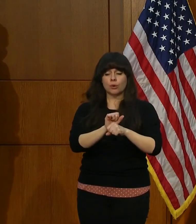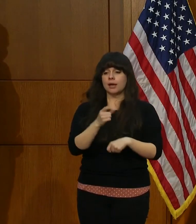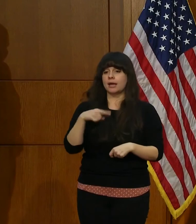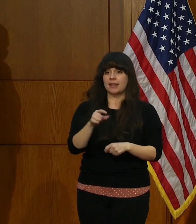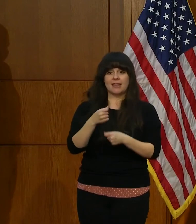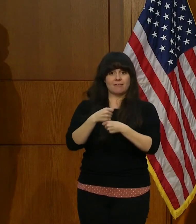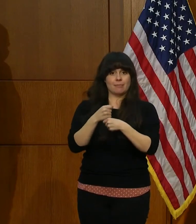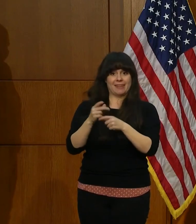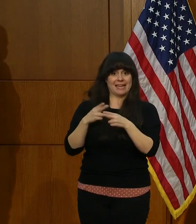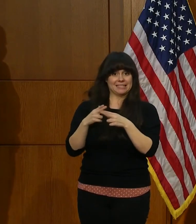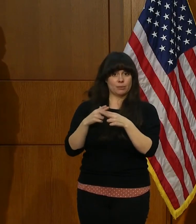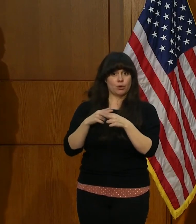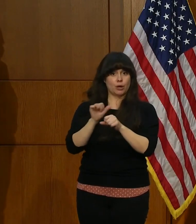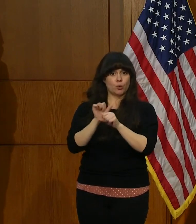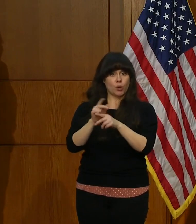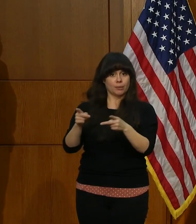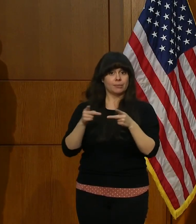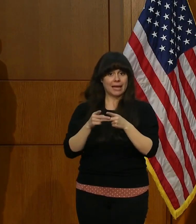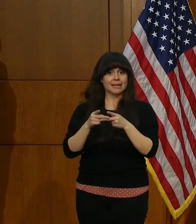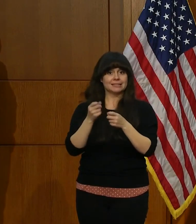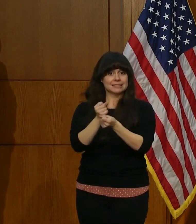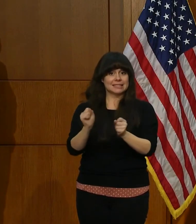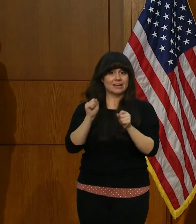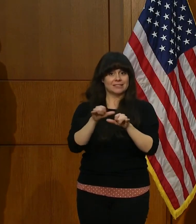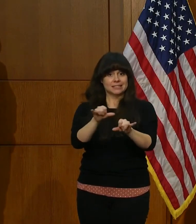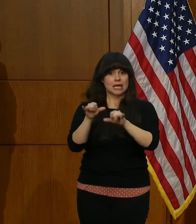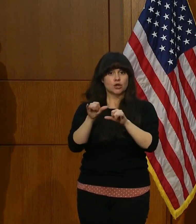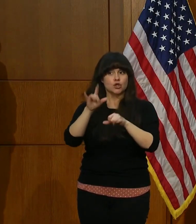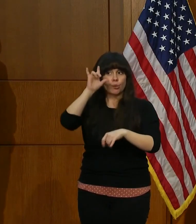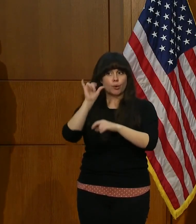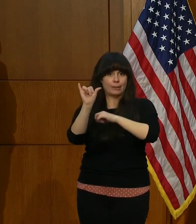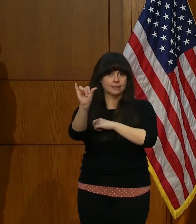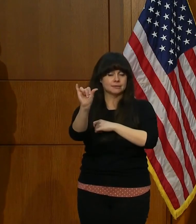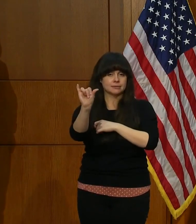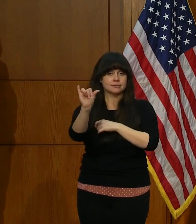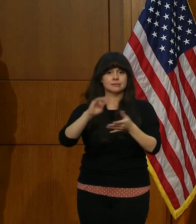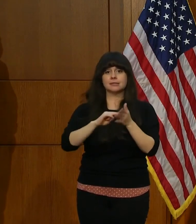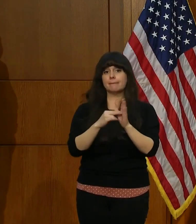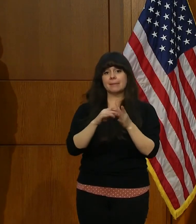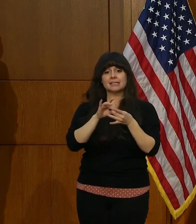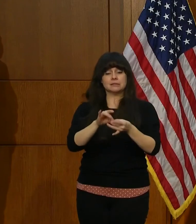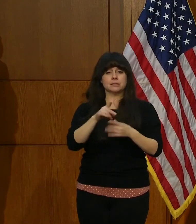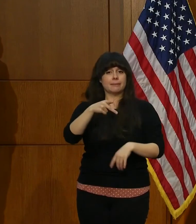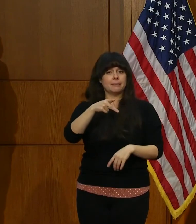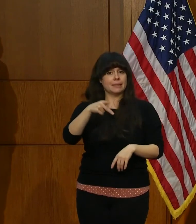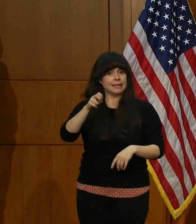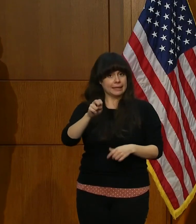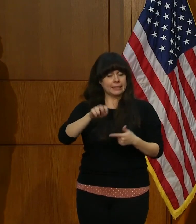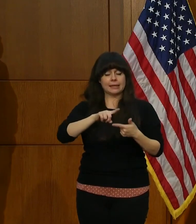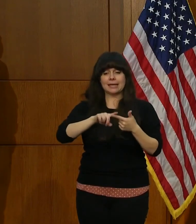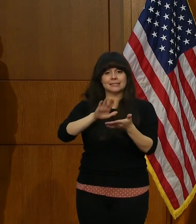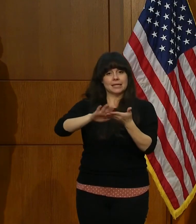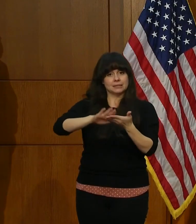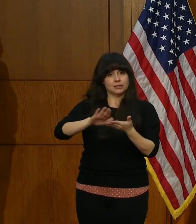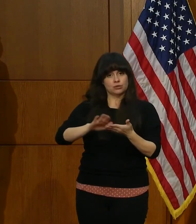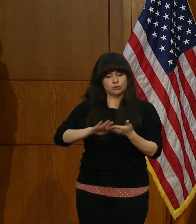THAT THE DEPARTMENT OF LABOR HAS MADE OUR TEMPORARY COVID WORKPLACE SAFETY STANDARDS PERMANENT. THIS INCLUDES